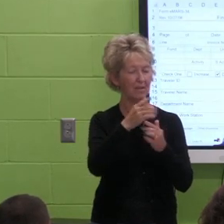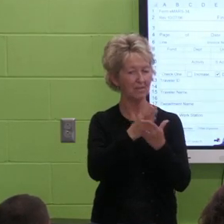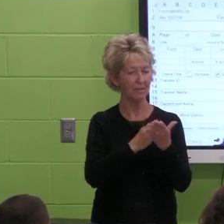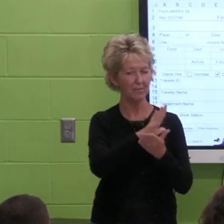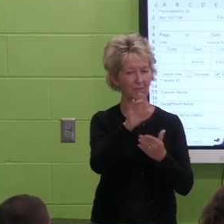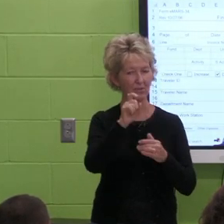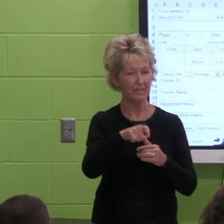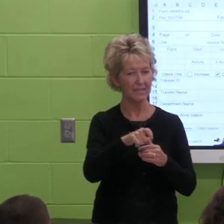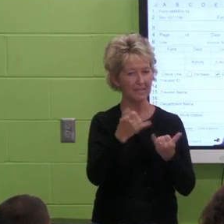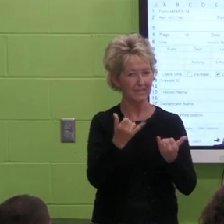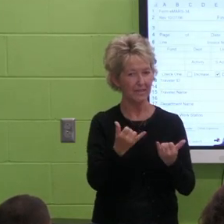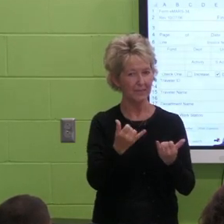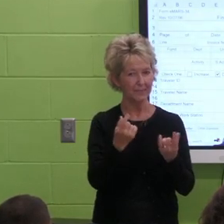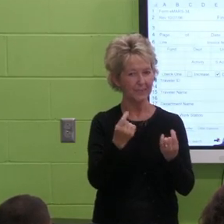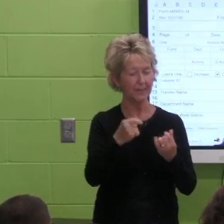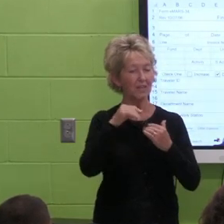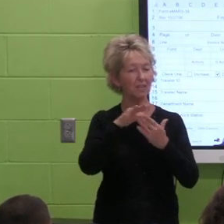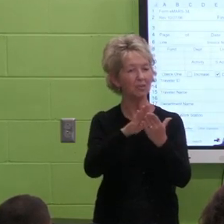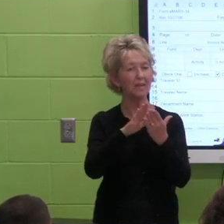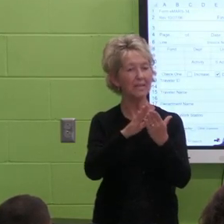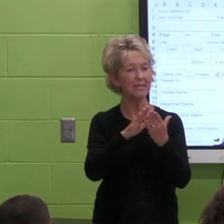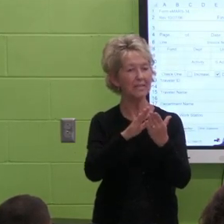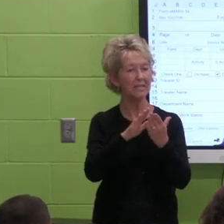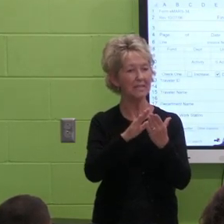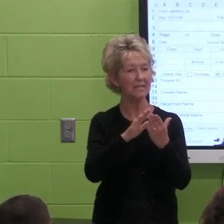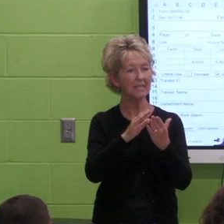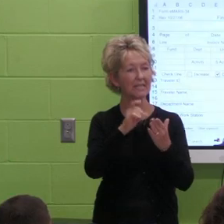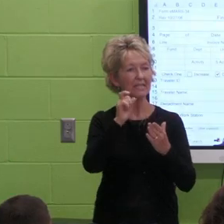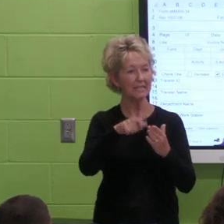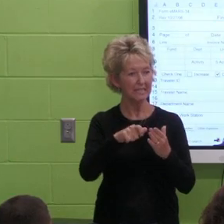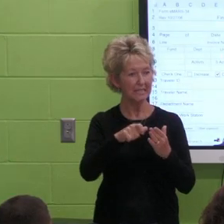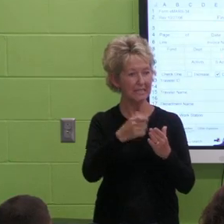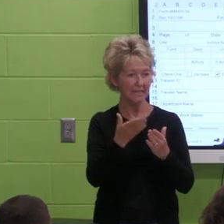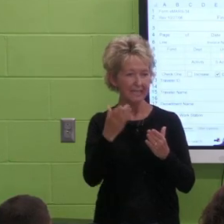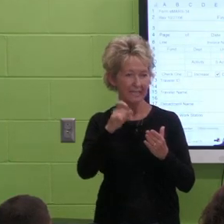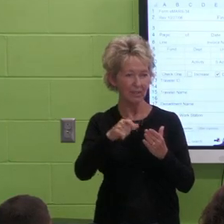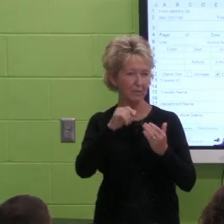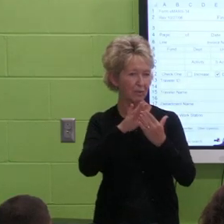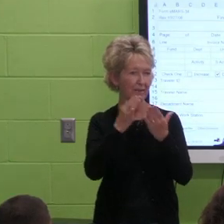to do is address the immediate which I think we've done and then lay the groundwork for you